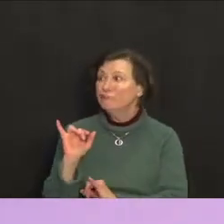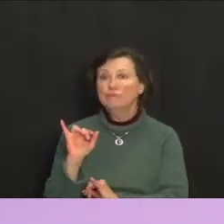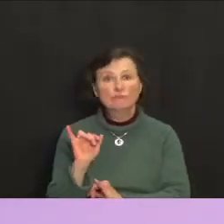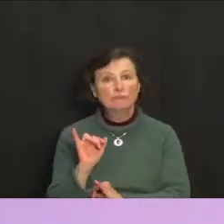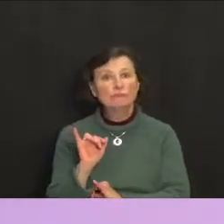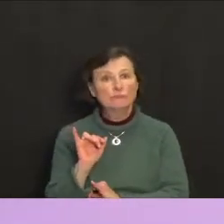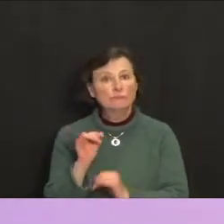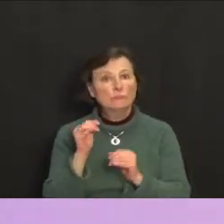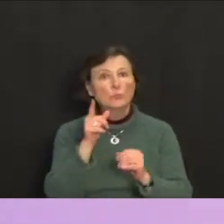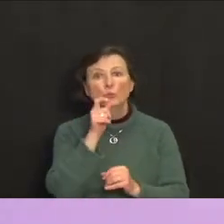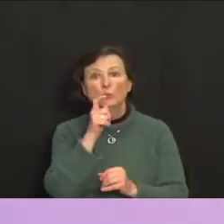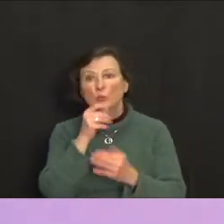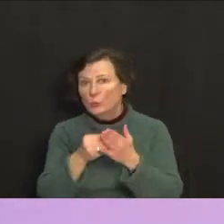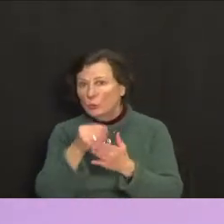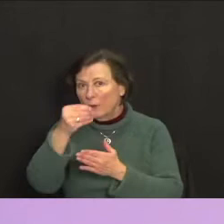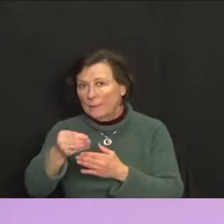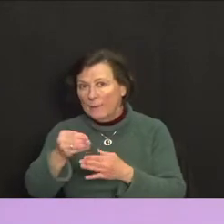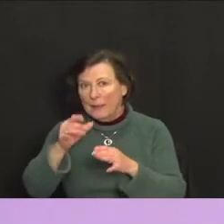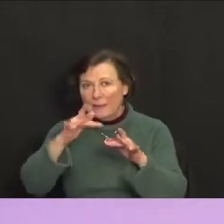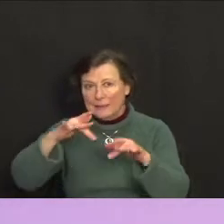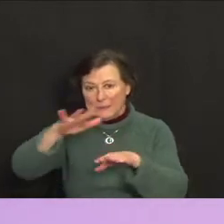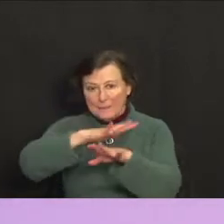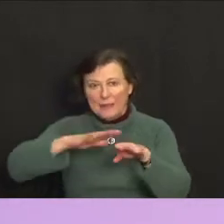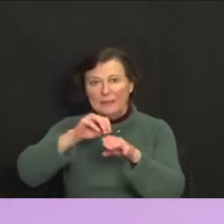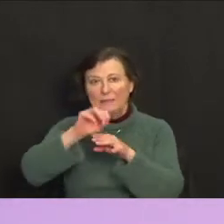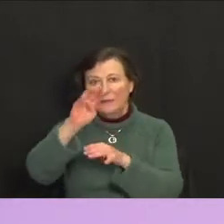Who has purchased space in a mausoleum above ground?